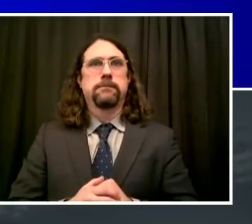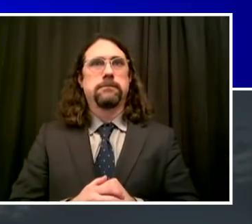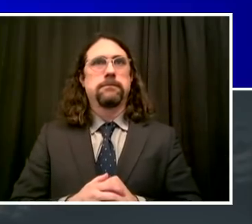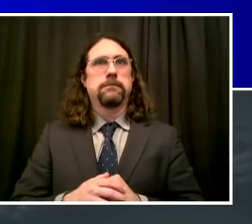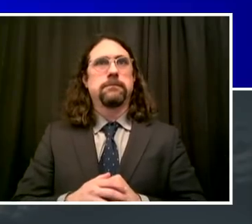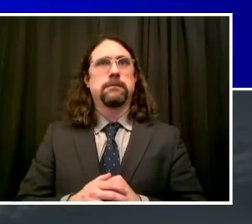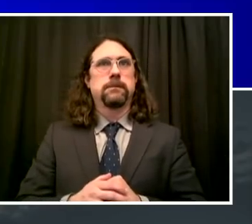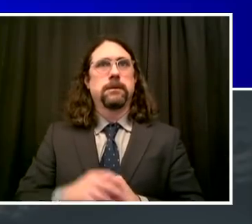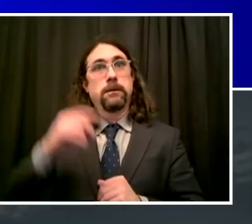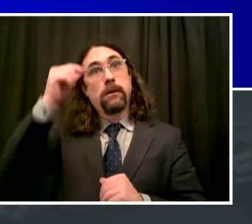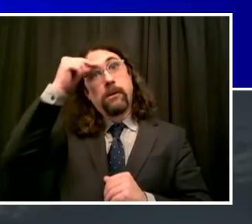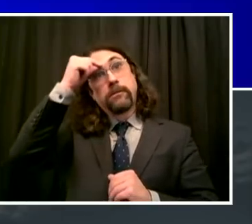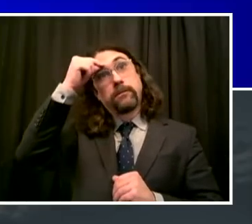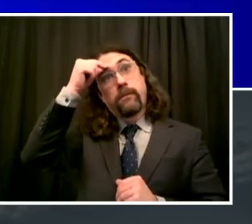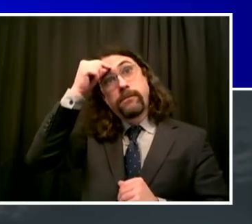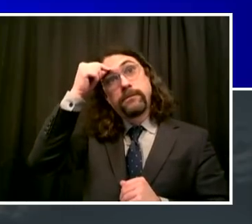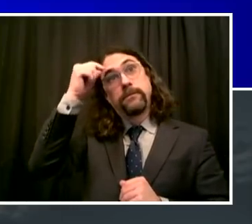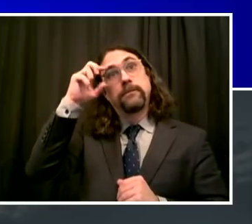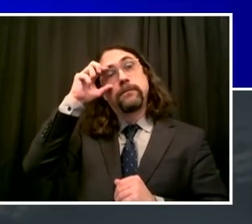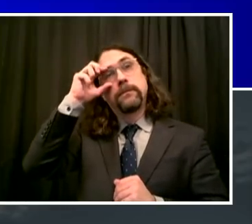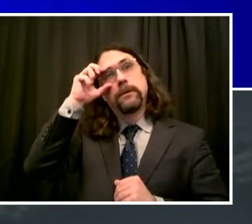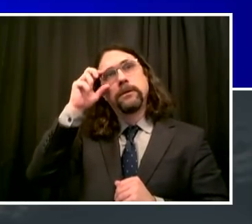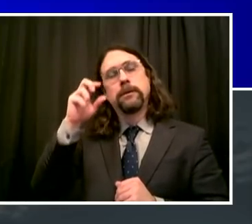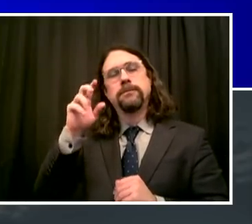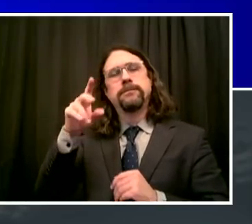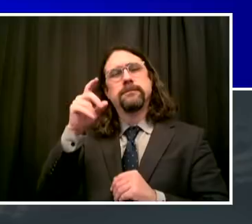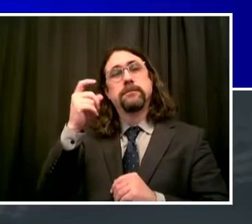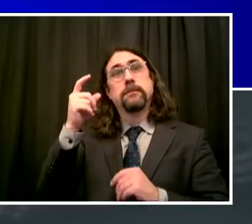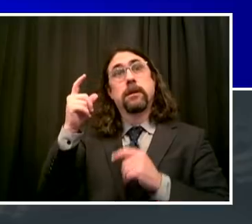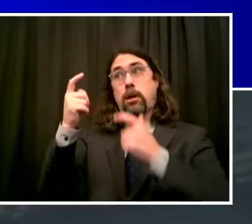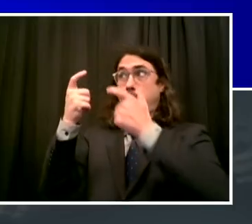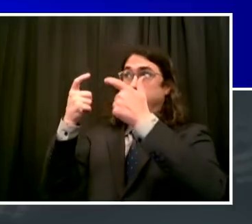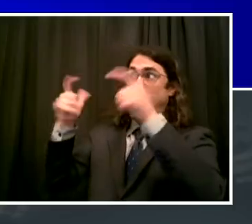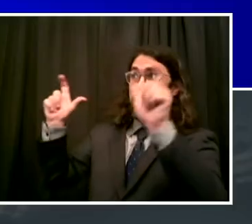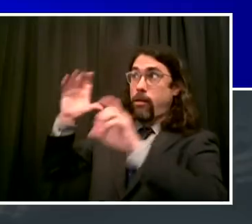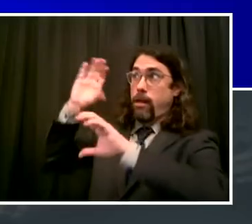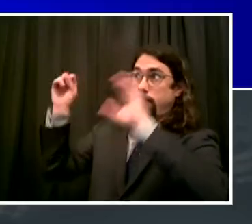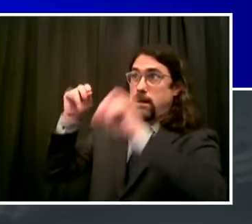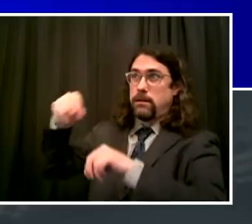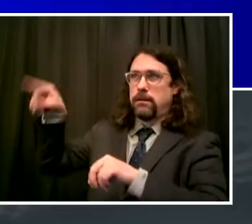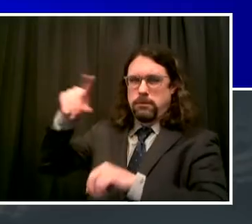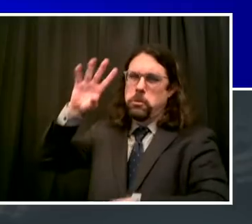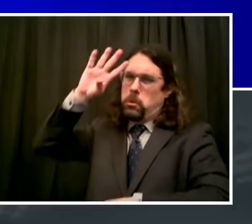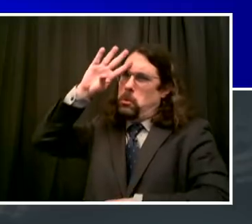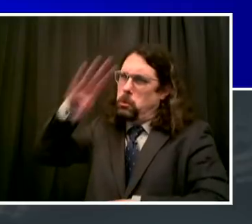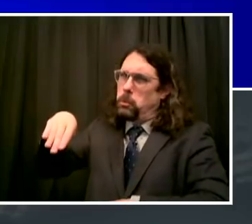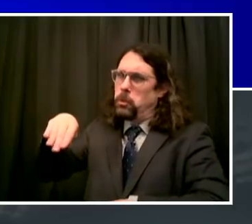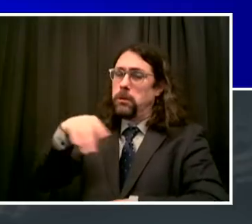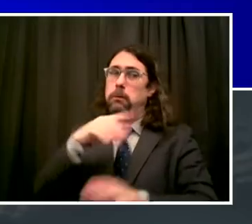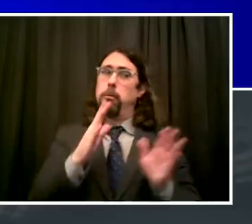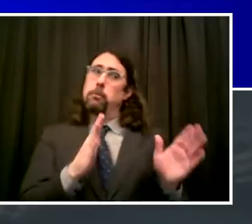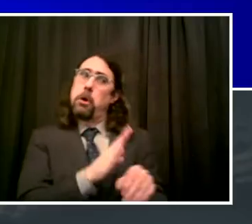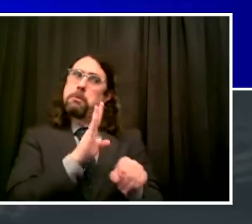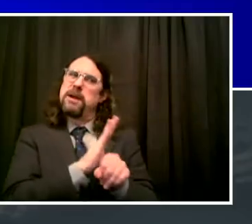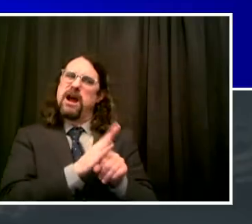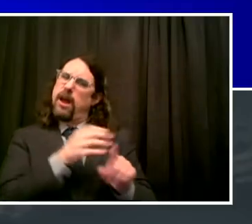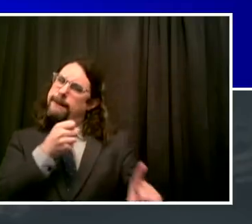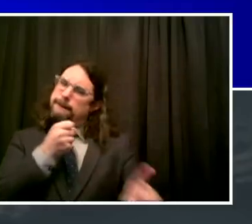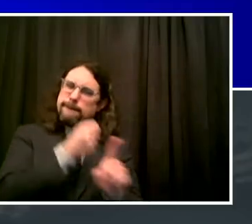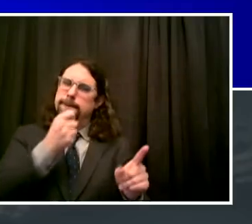THEY HAVE SAID